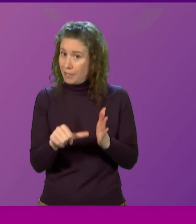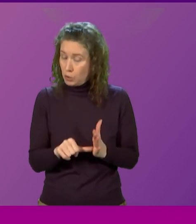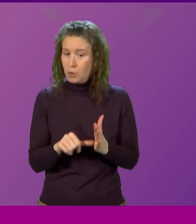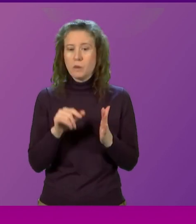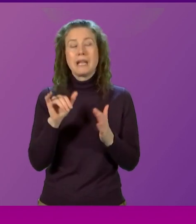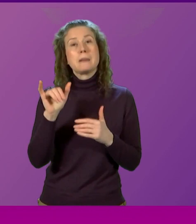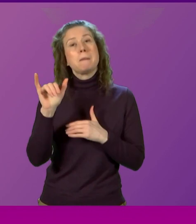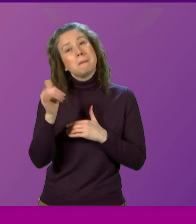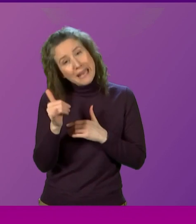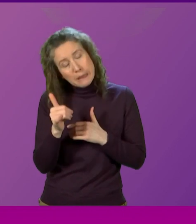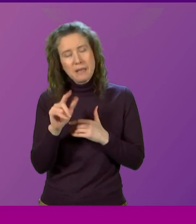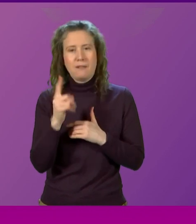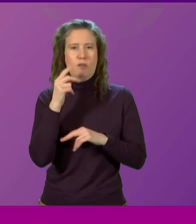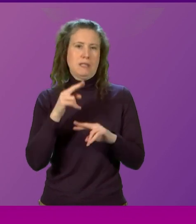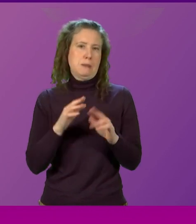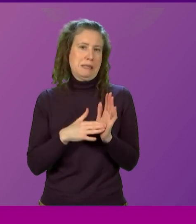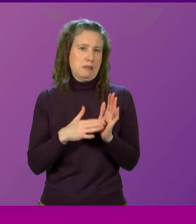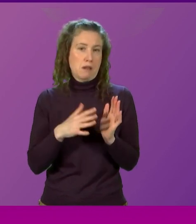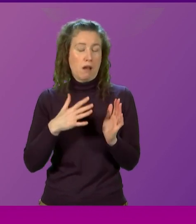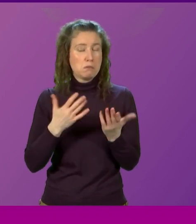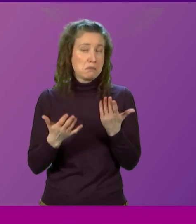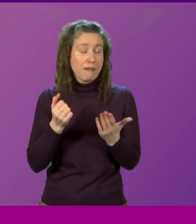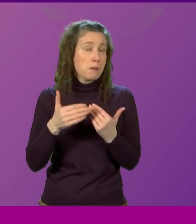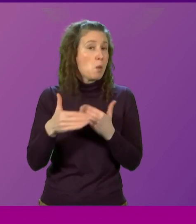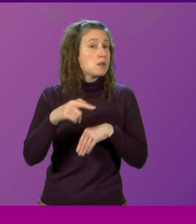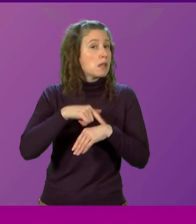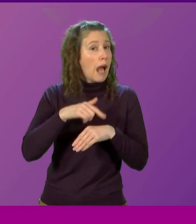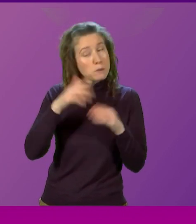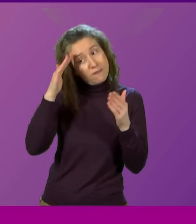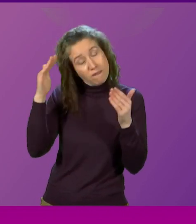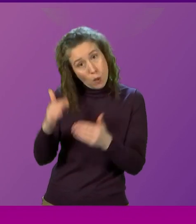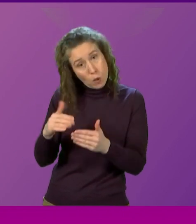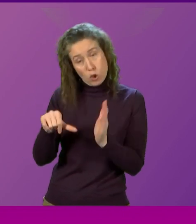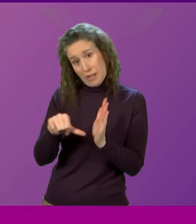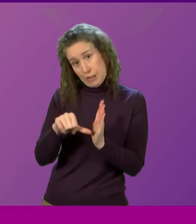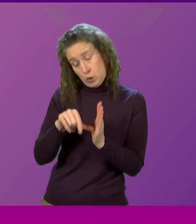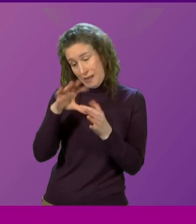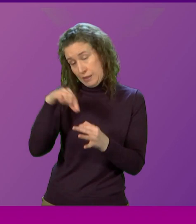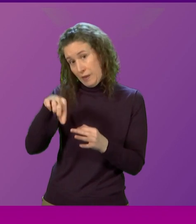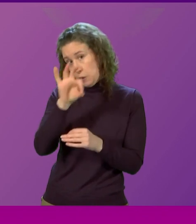Perhaps the First Minister would have more time to focus on issues in and questions about